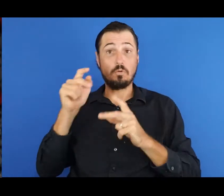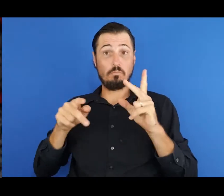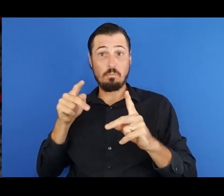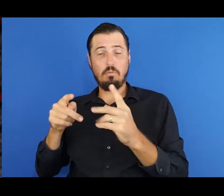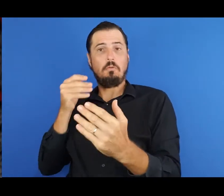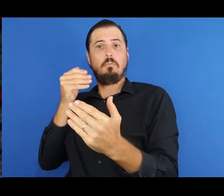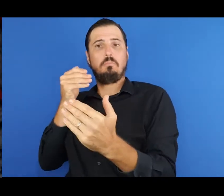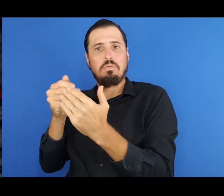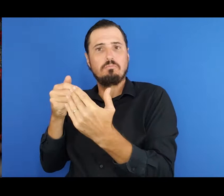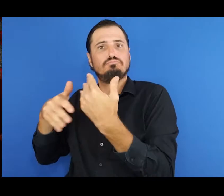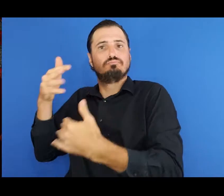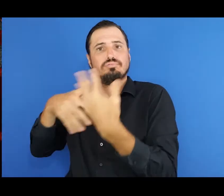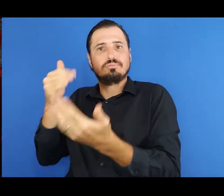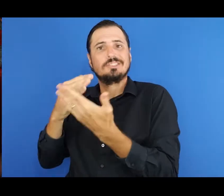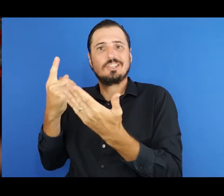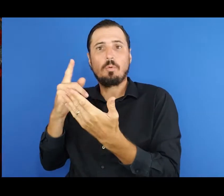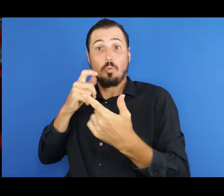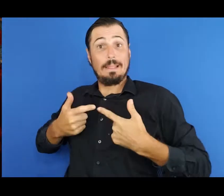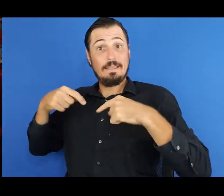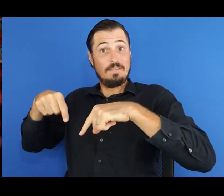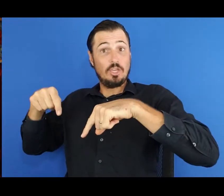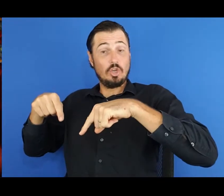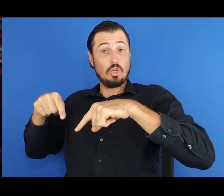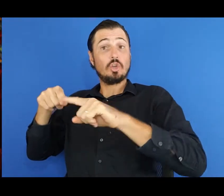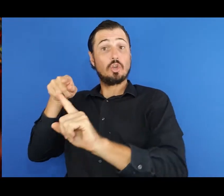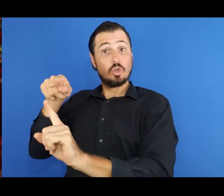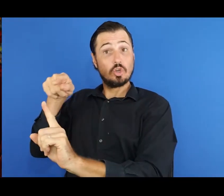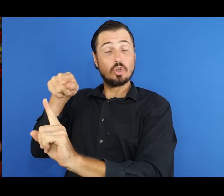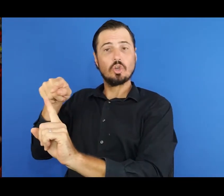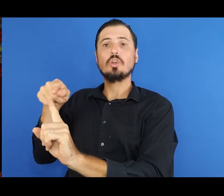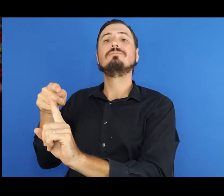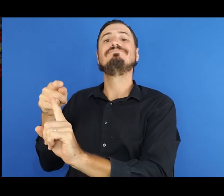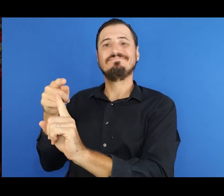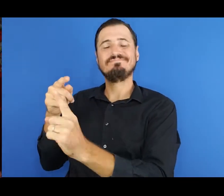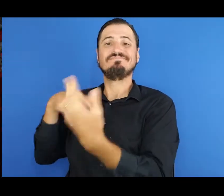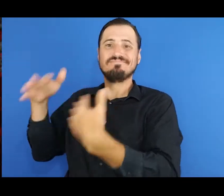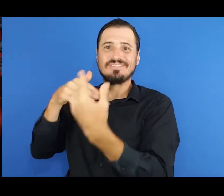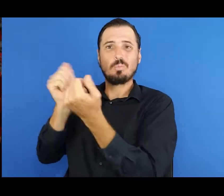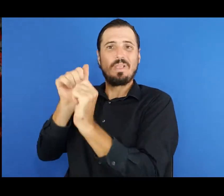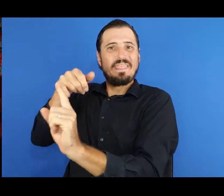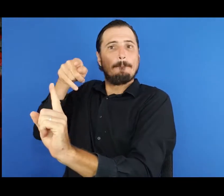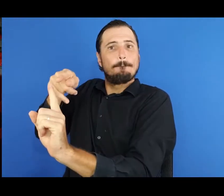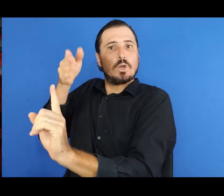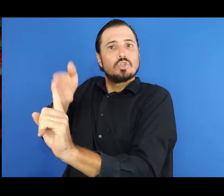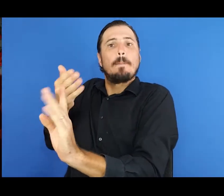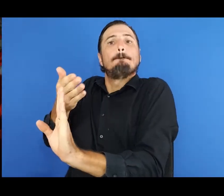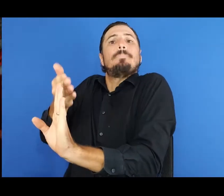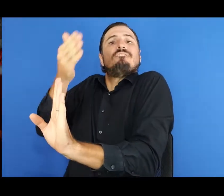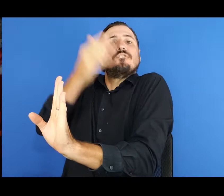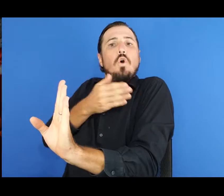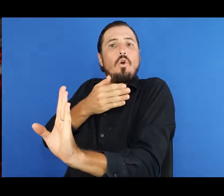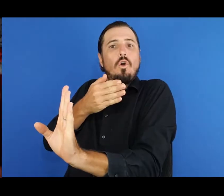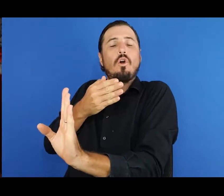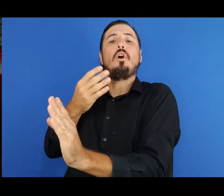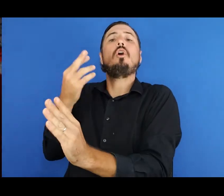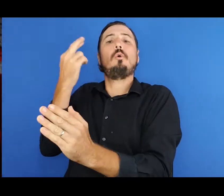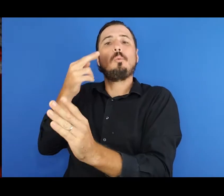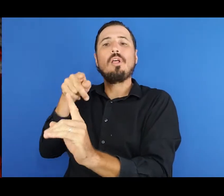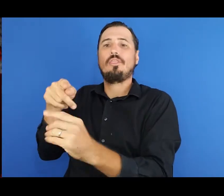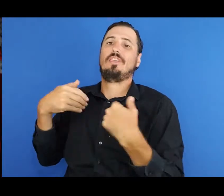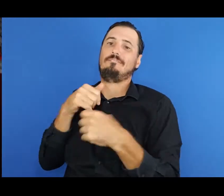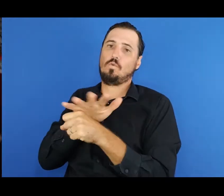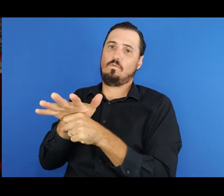contact with a resident, before a test confirmed that resident was infected. One Kauai resident remains hospitalized at this time